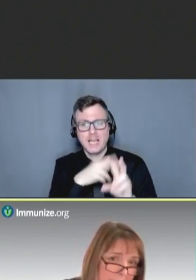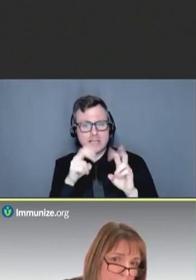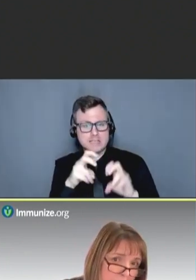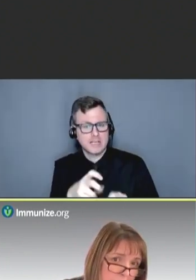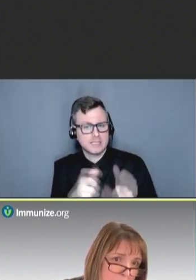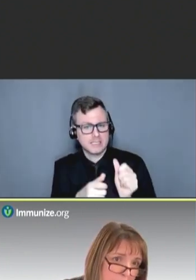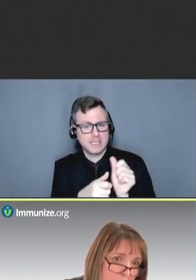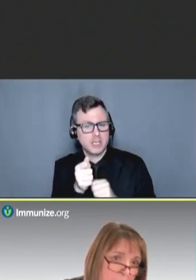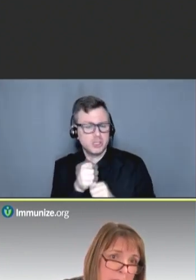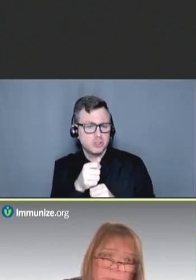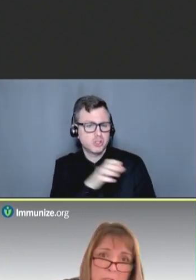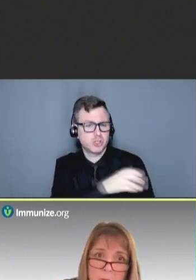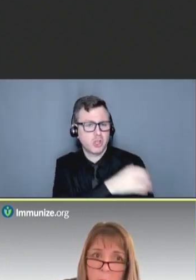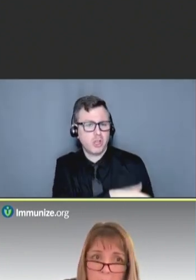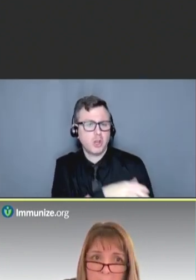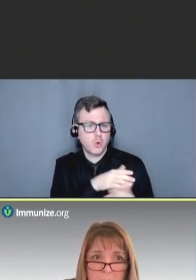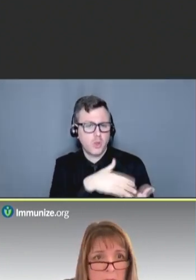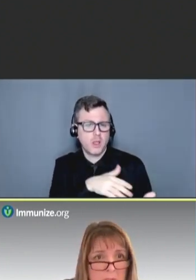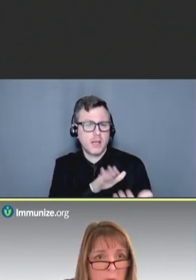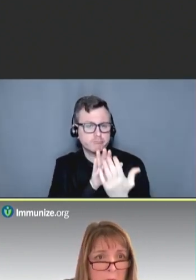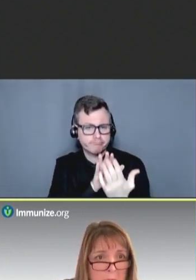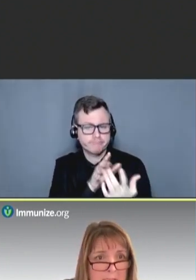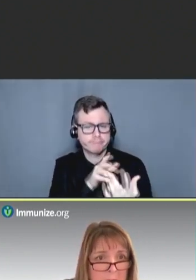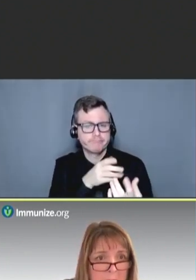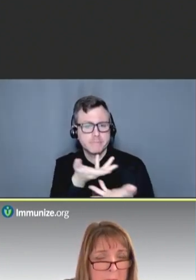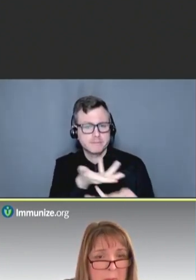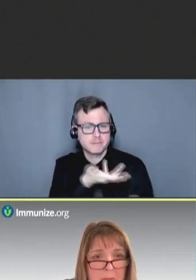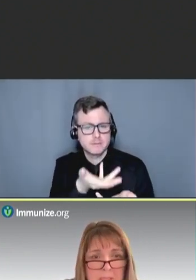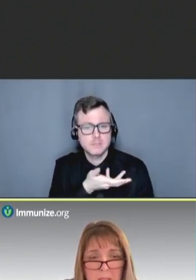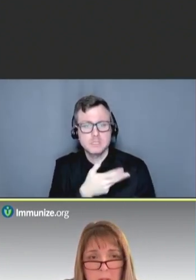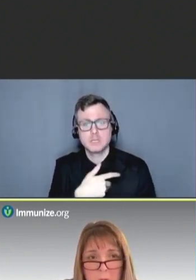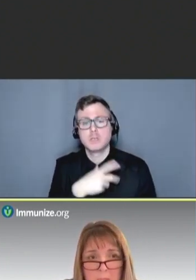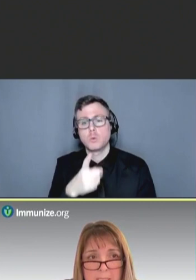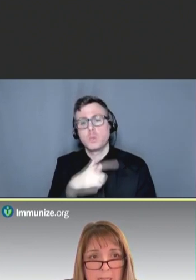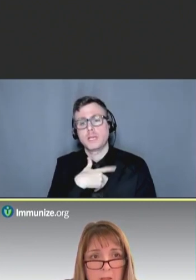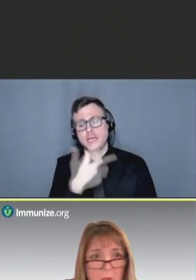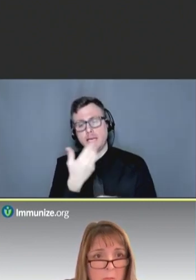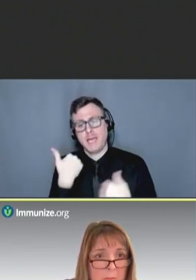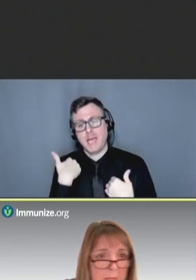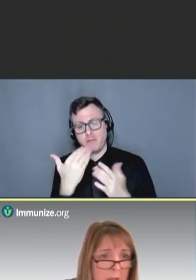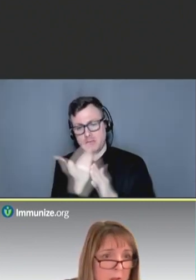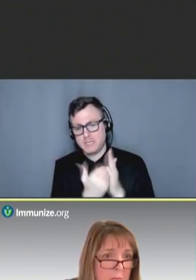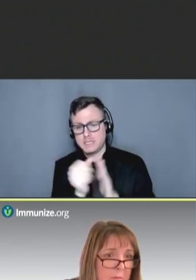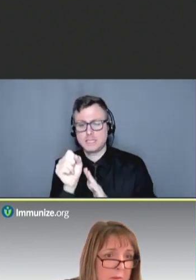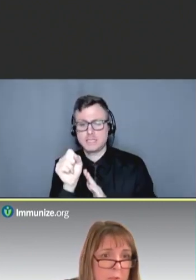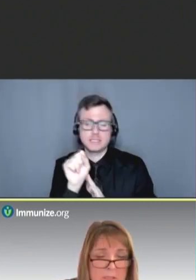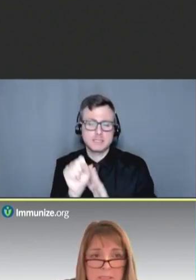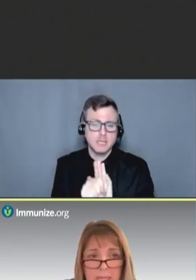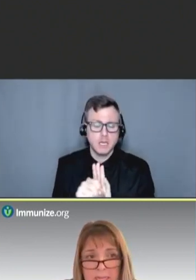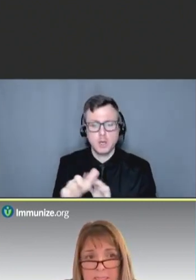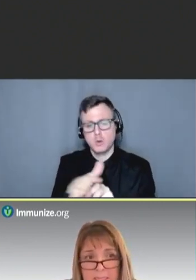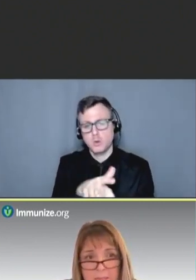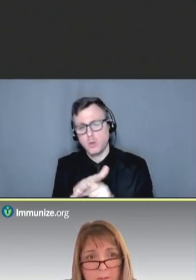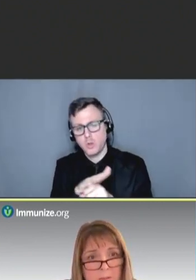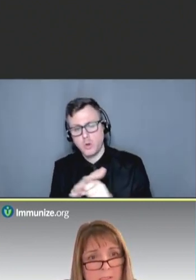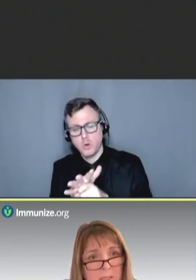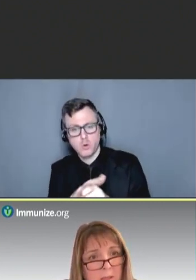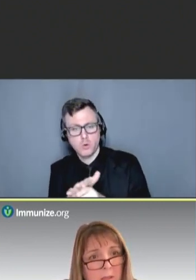So, a working group was formed by summit members and included state and local public health, professional societies, and others.